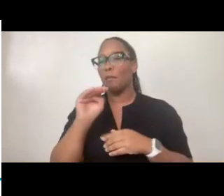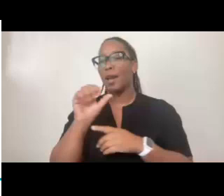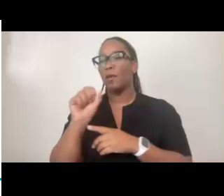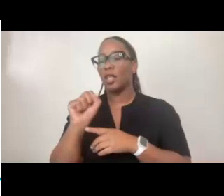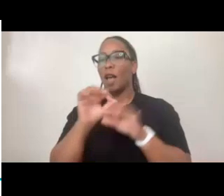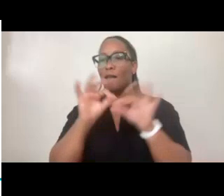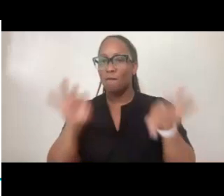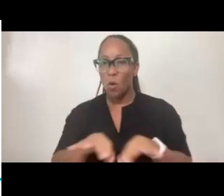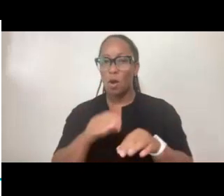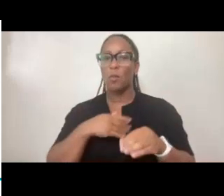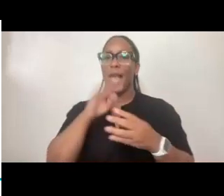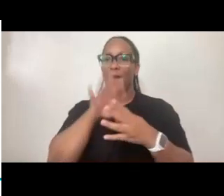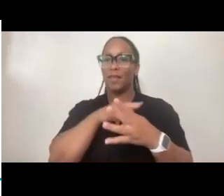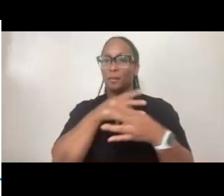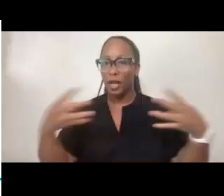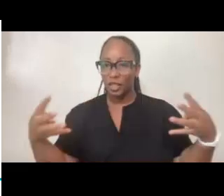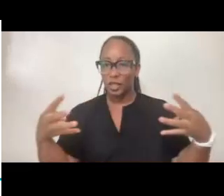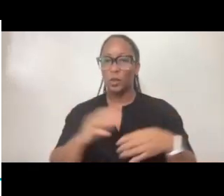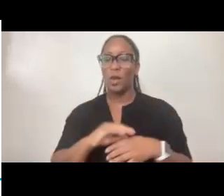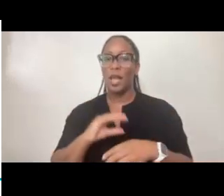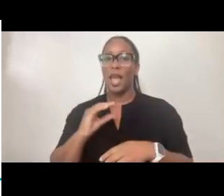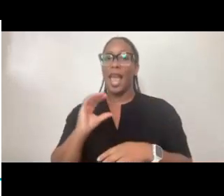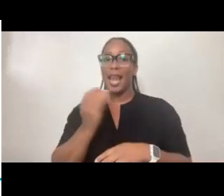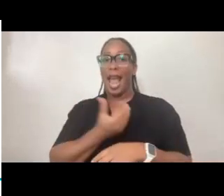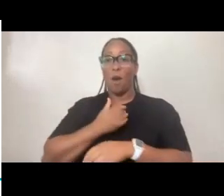We also have a spreadsheet and what we've tasked our subgroup with doing.